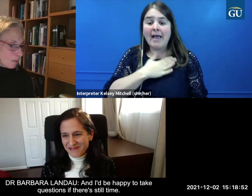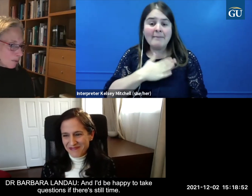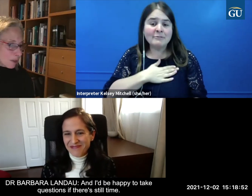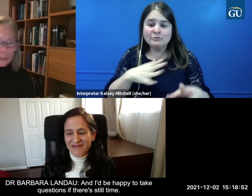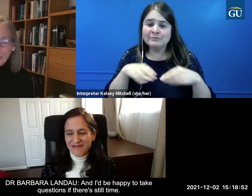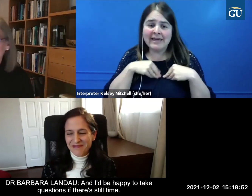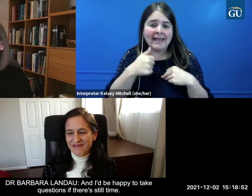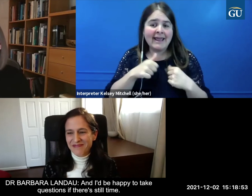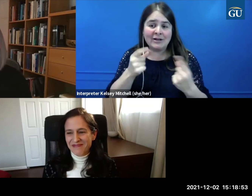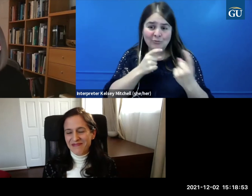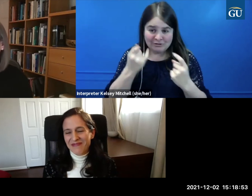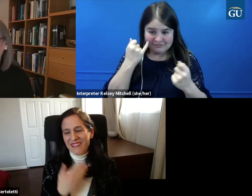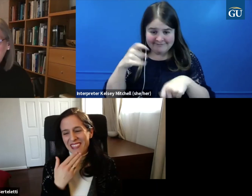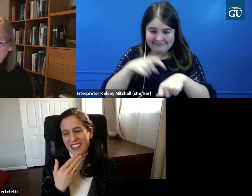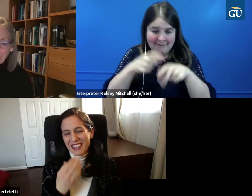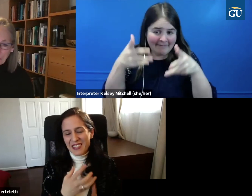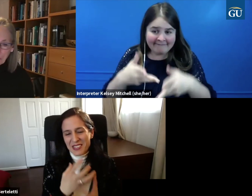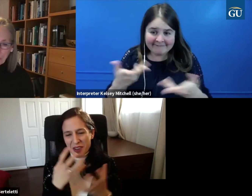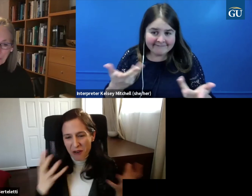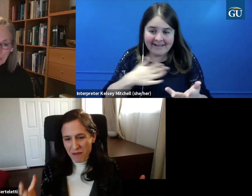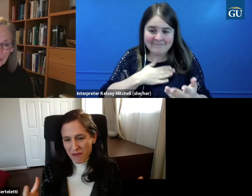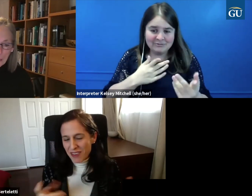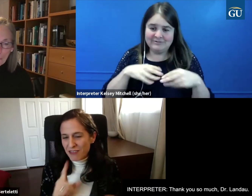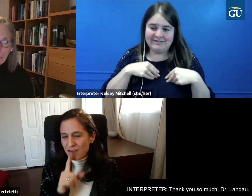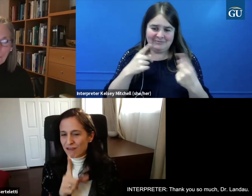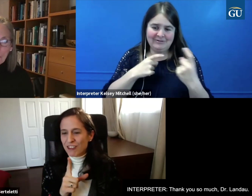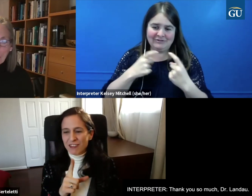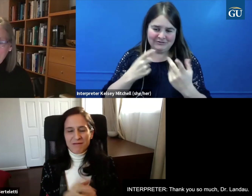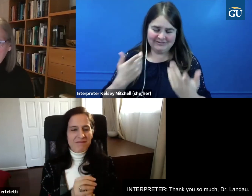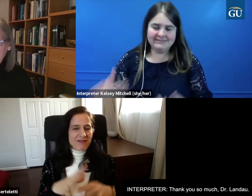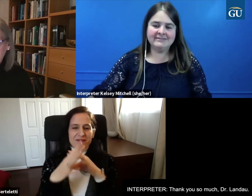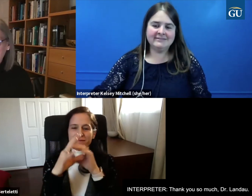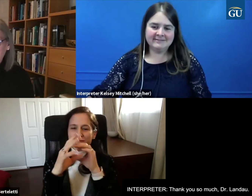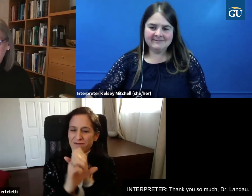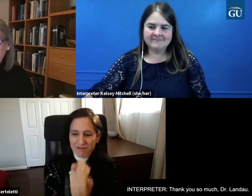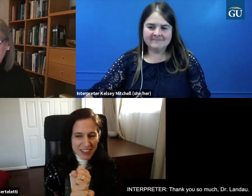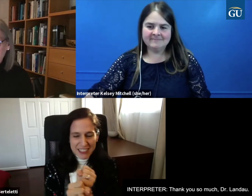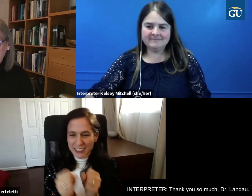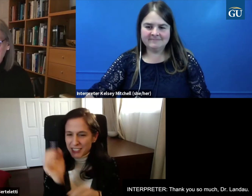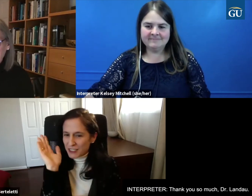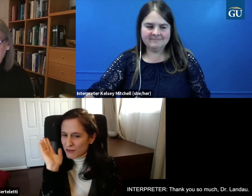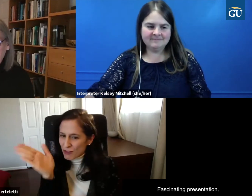there's still time